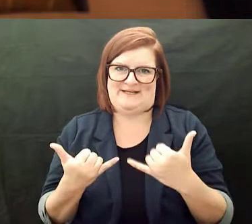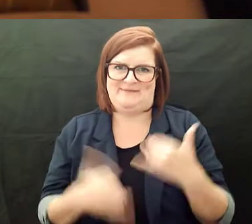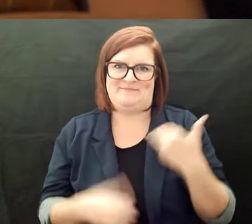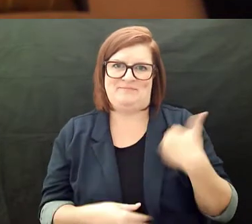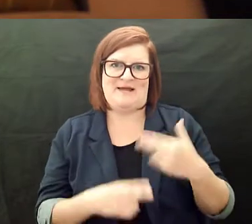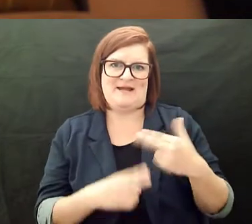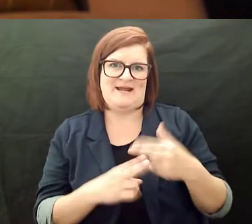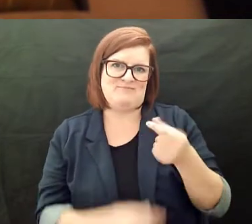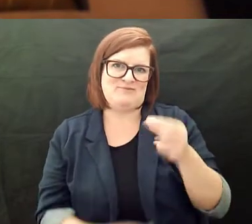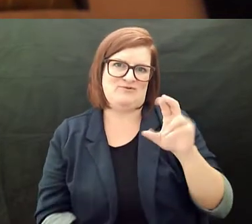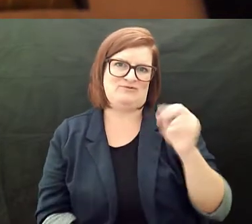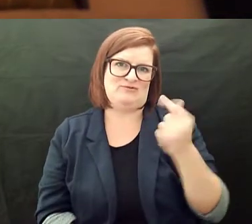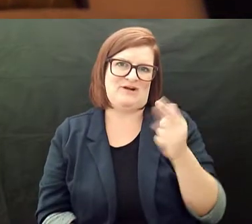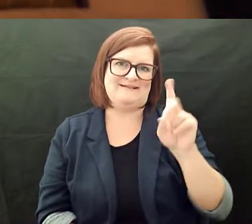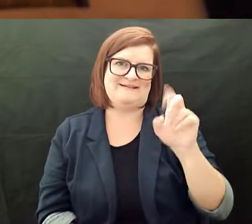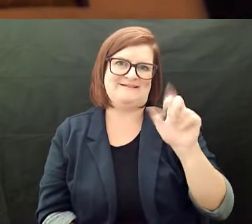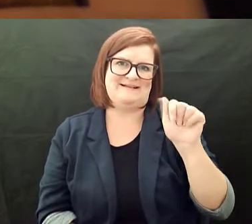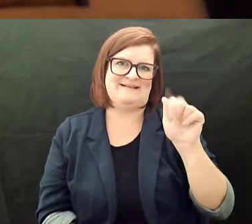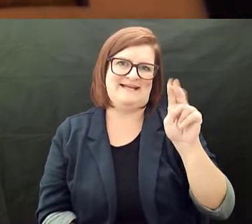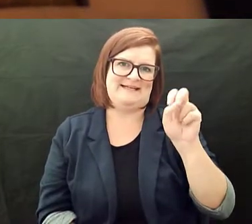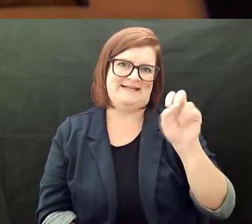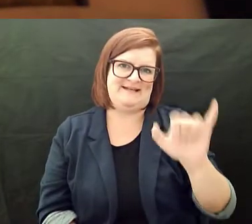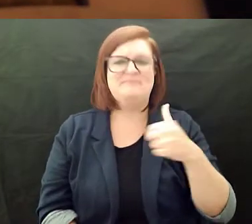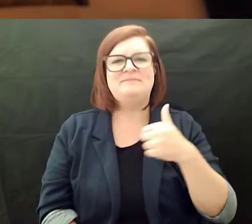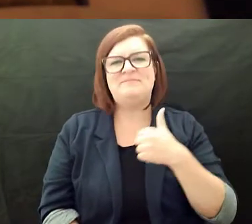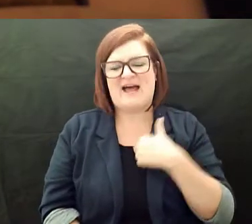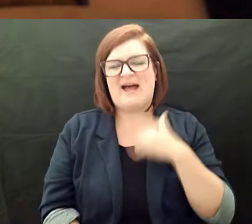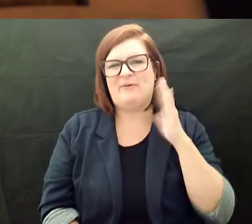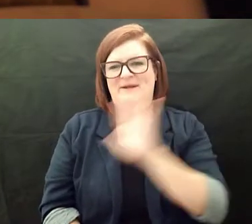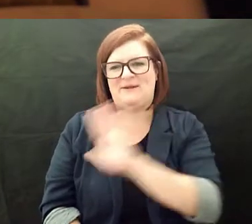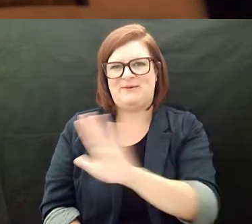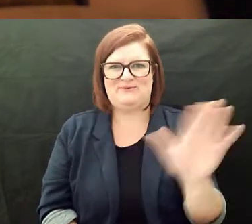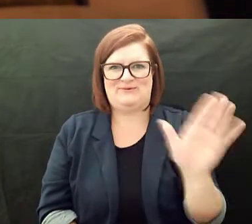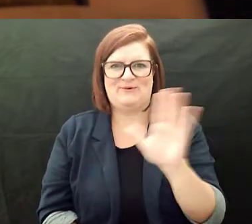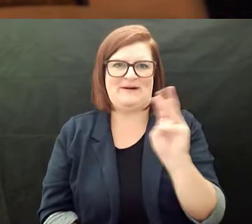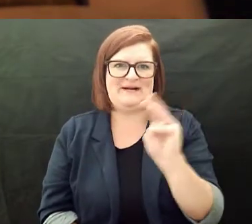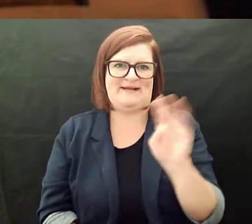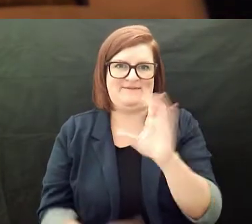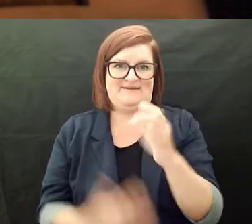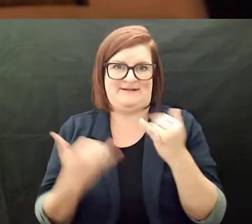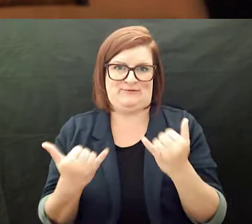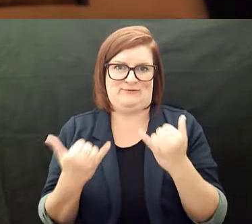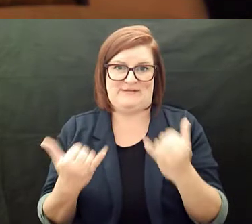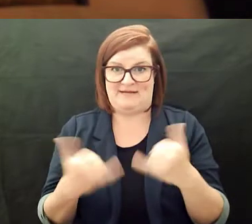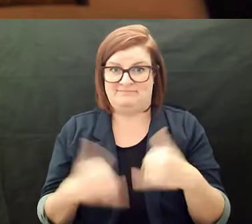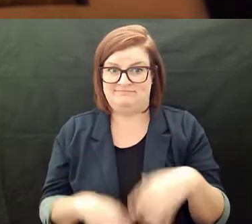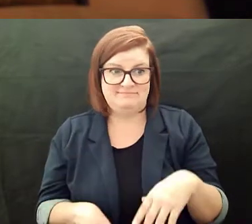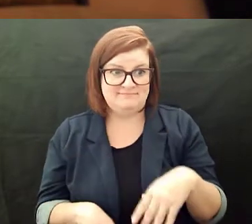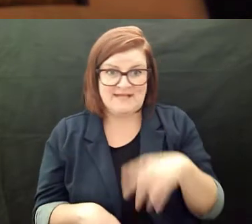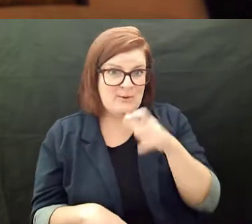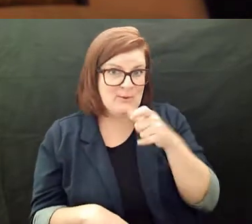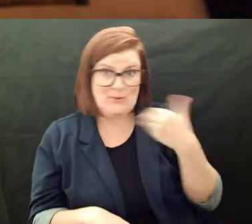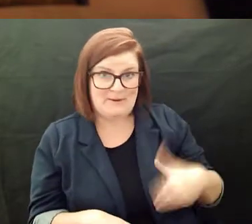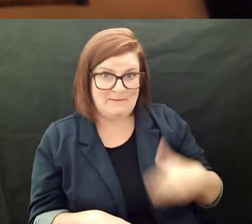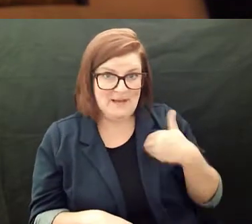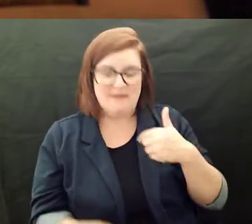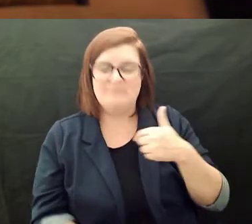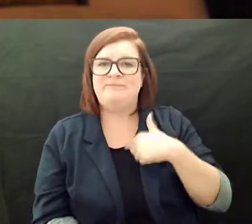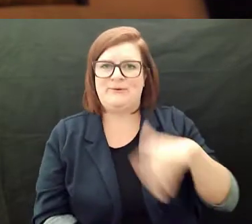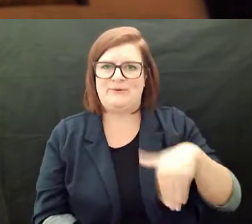My name is Gregg Delaney. Now, I will be your emcee, your master of ceremonies if you will. And just to give you a little background on me.